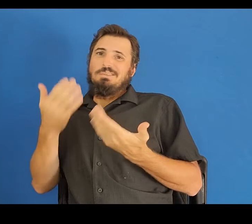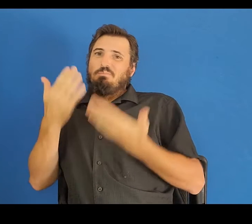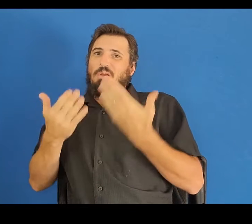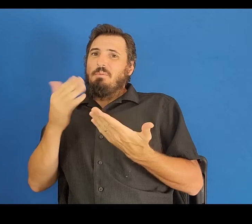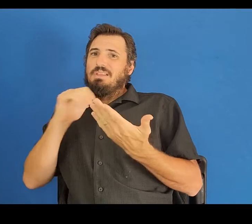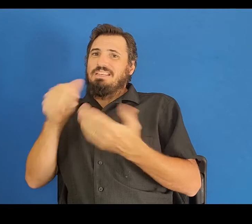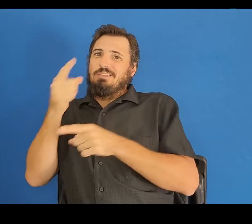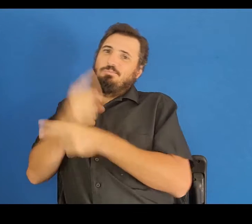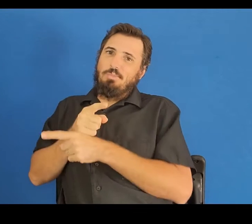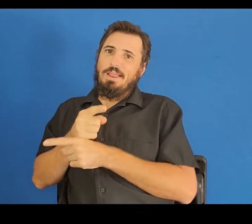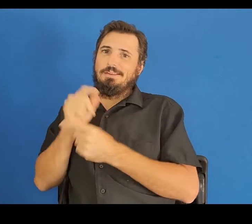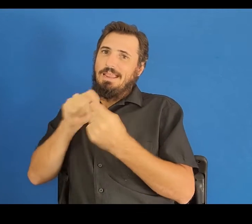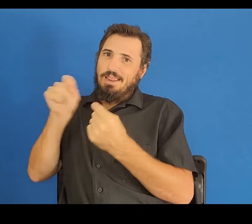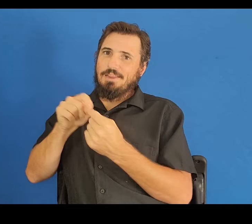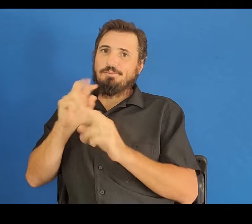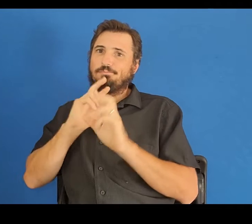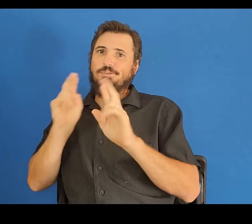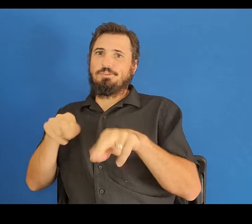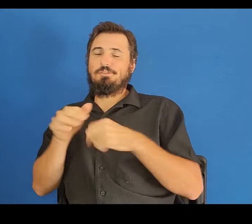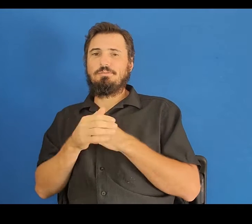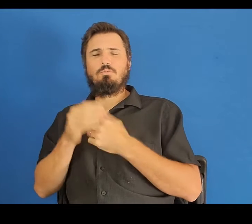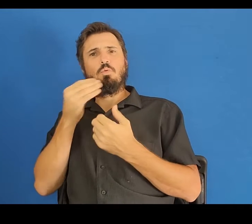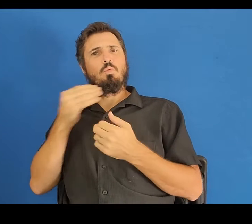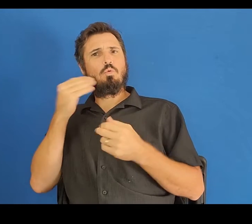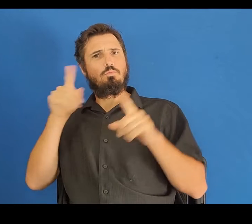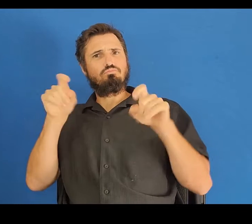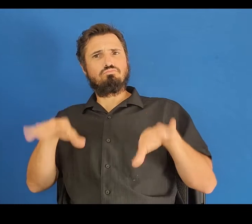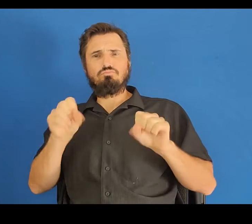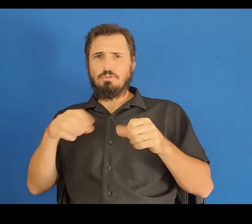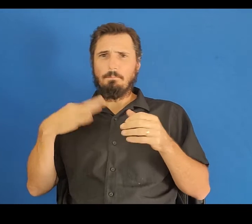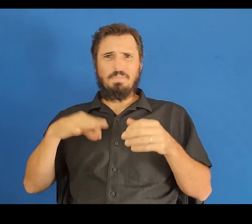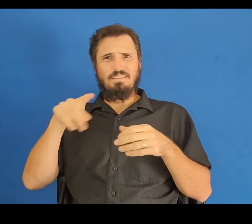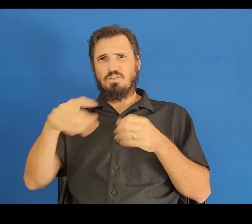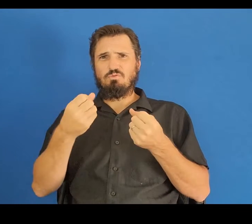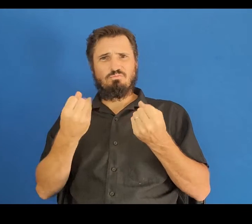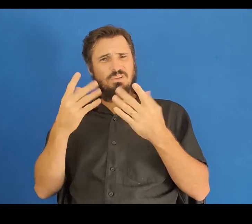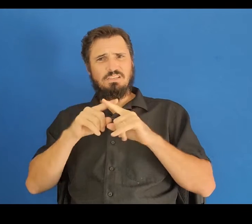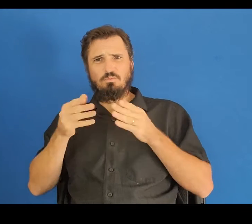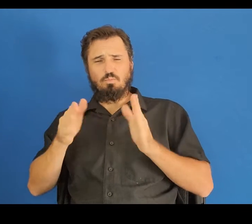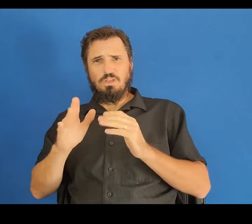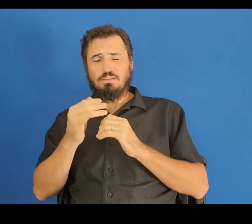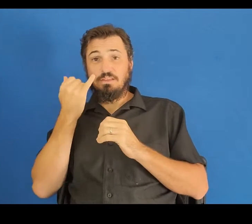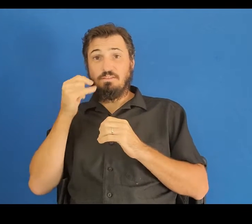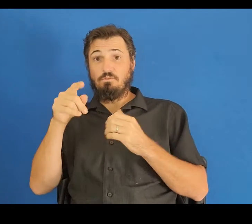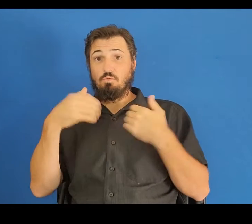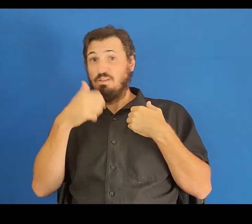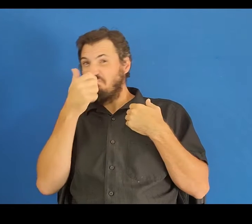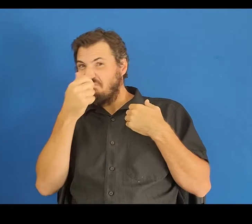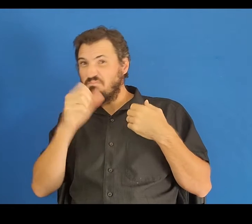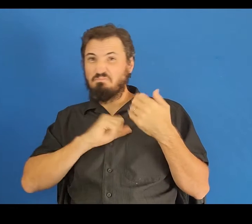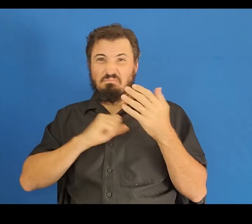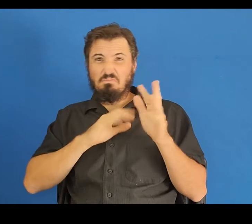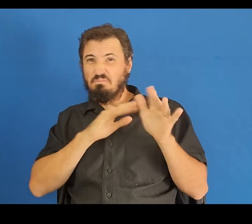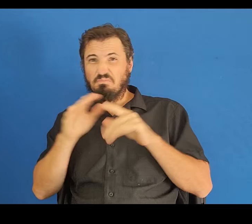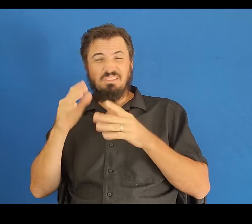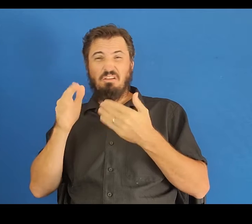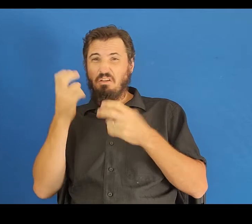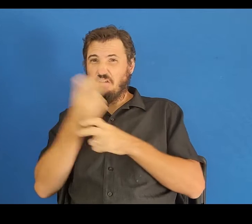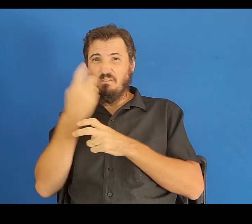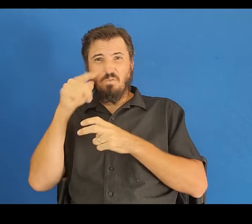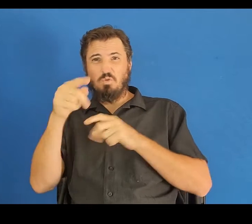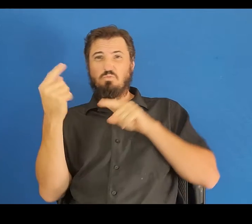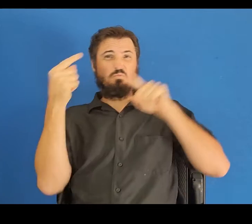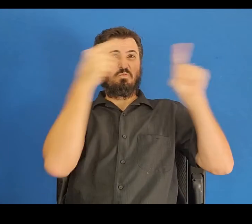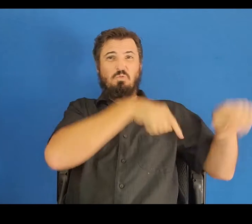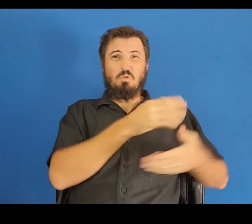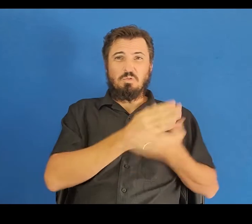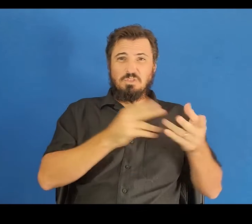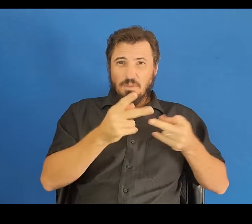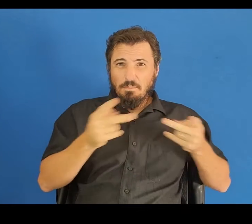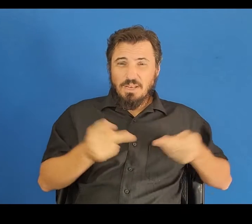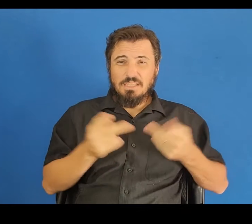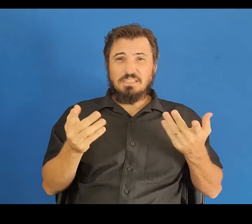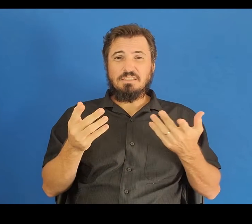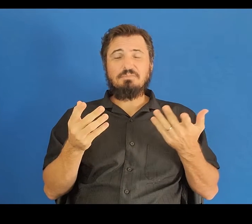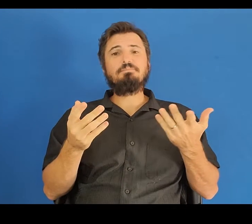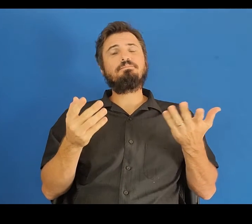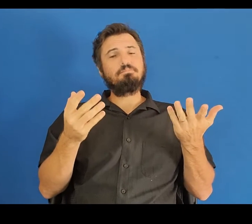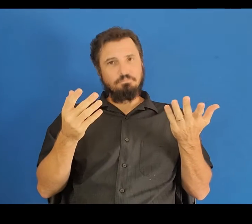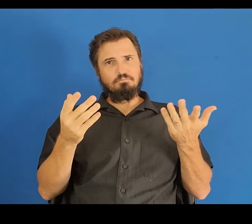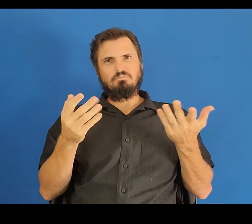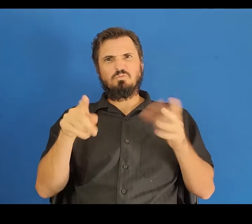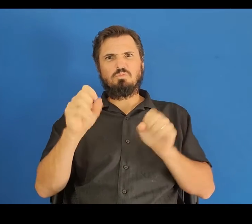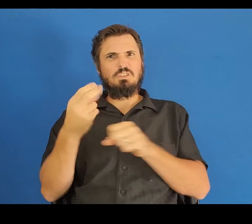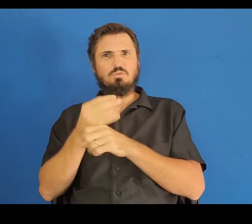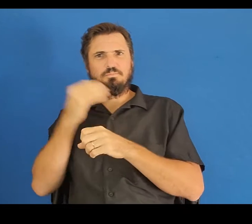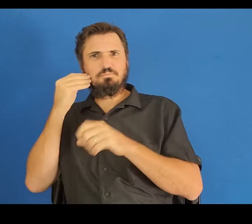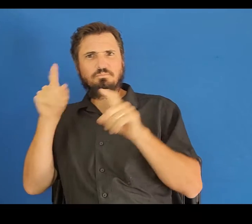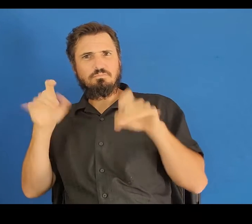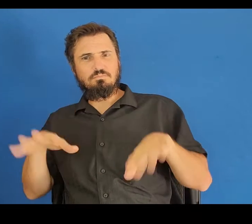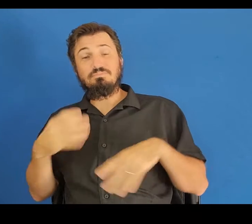Home tests are useful in many situations, especially if you have symptoms and can’t easily get tested elsewhere. They are less sensitive and may be more likely to have a false negative, so if